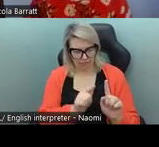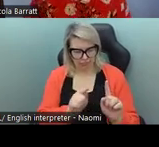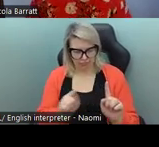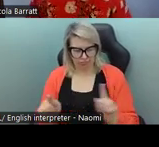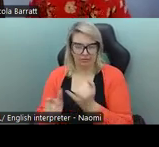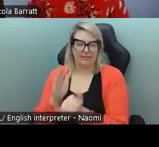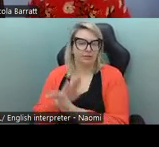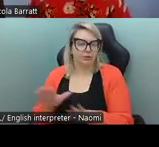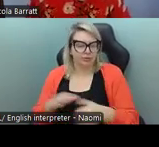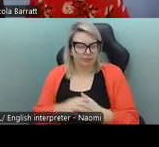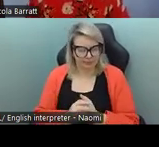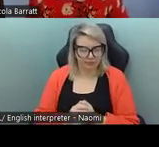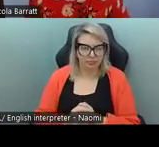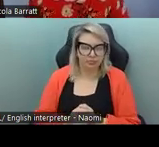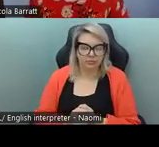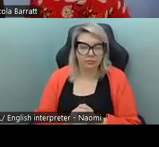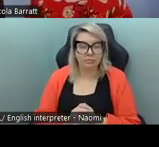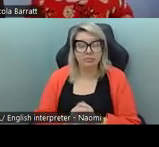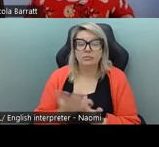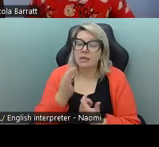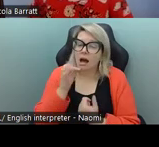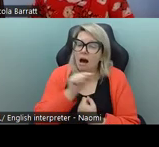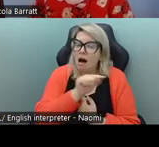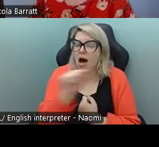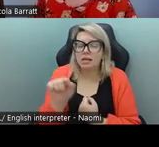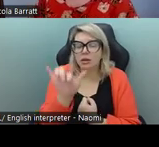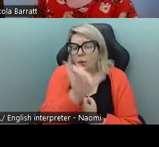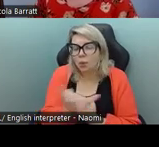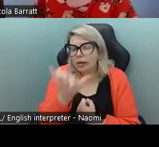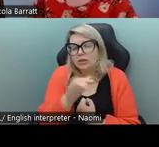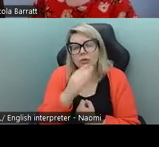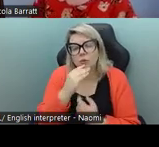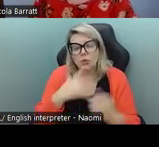Often, when I ask people about their social media platforms, they forget to mention LinkedIn.